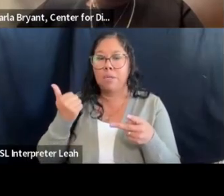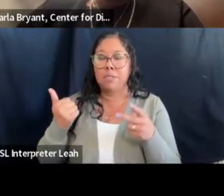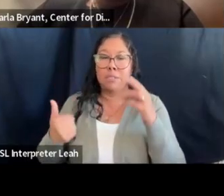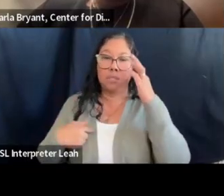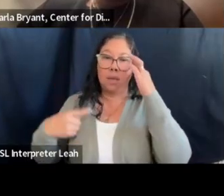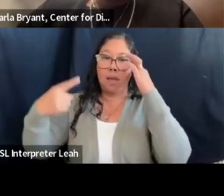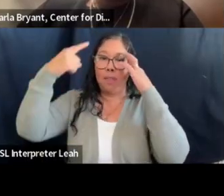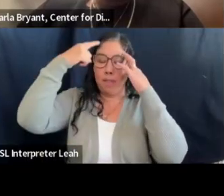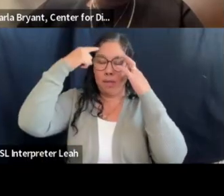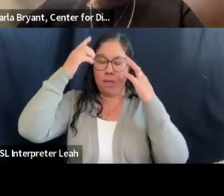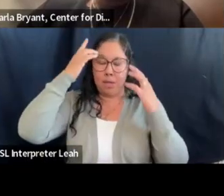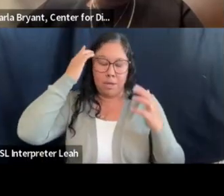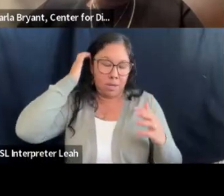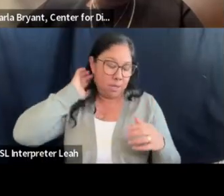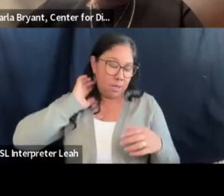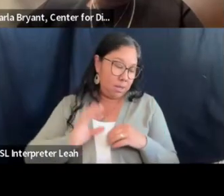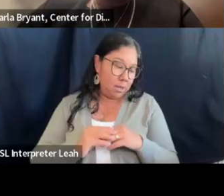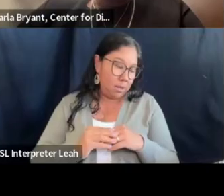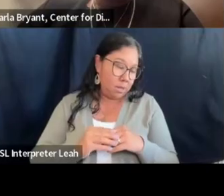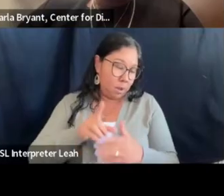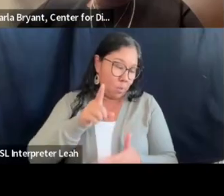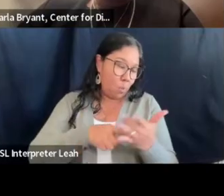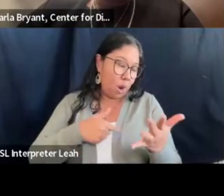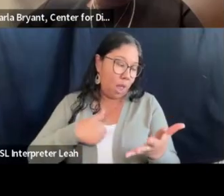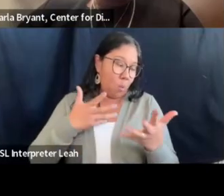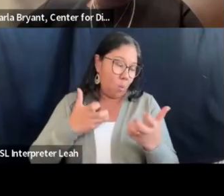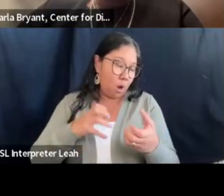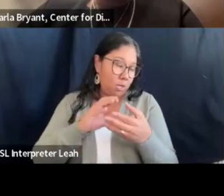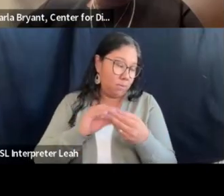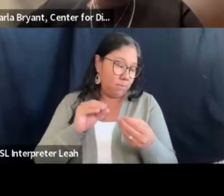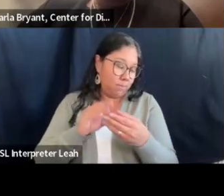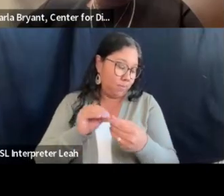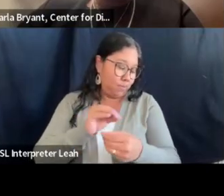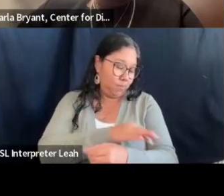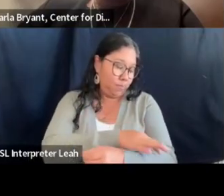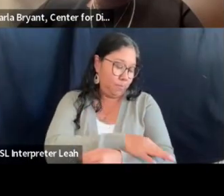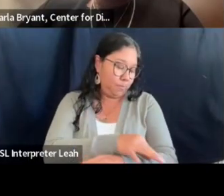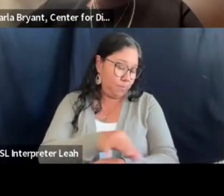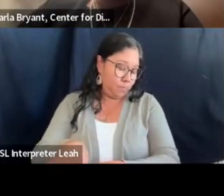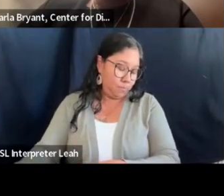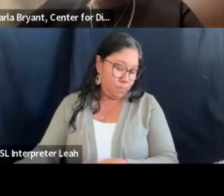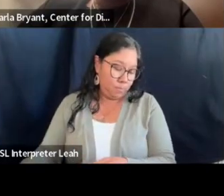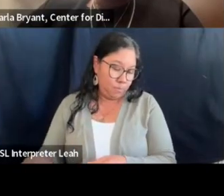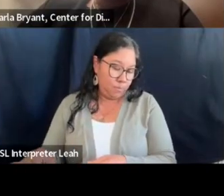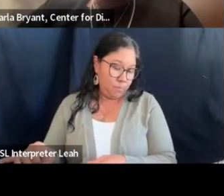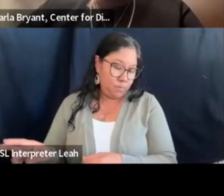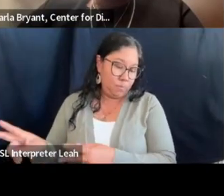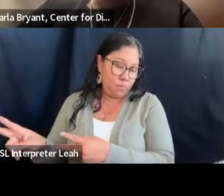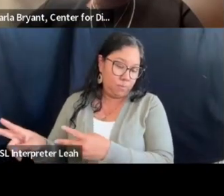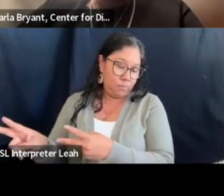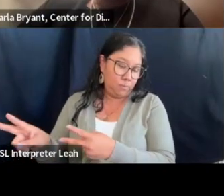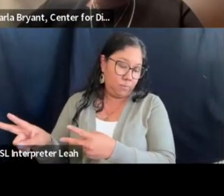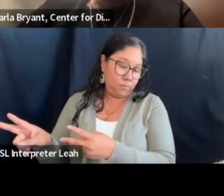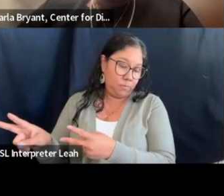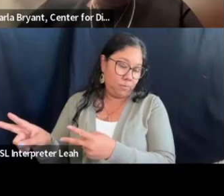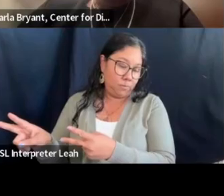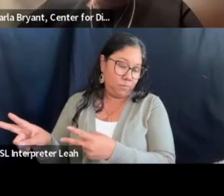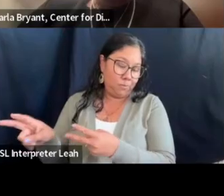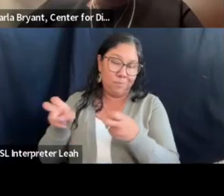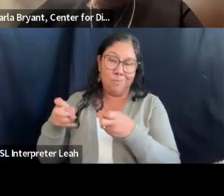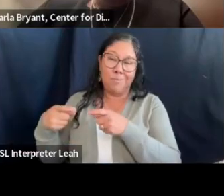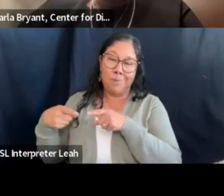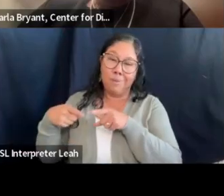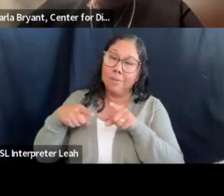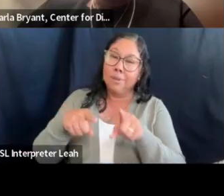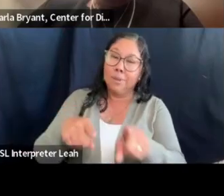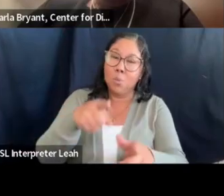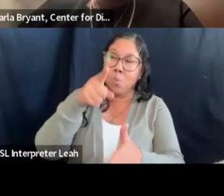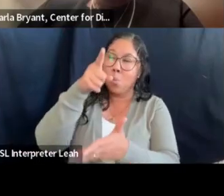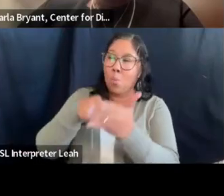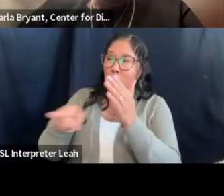uh you know what I'm going to say actually moves from uh what you uh ended with and I just want to